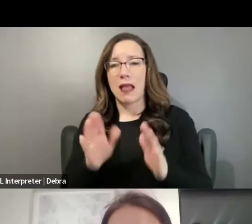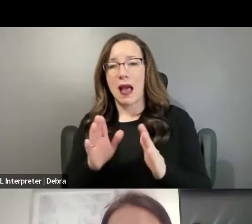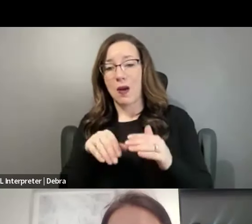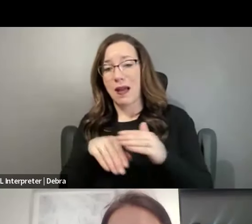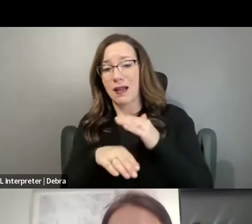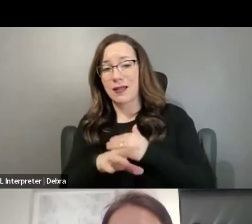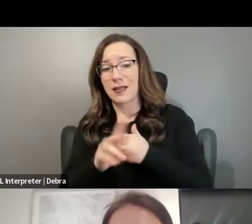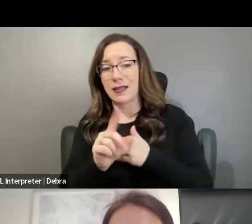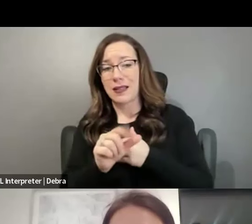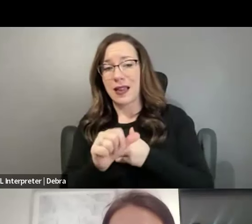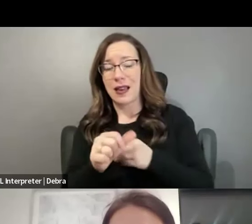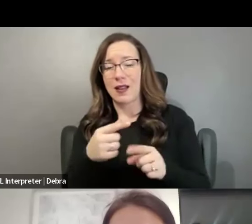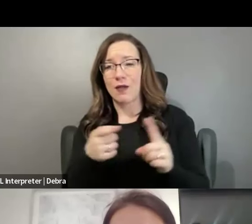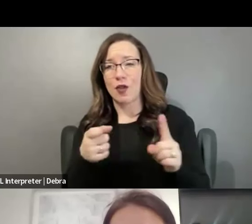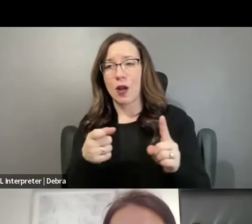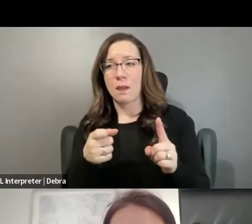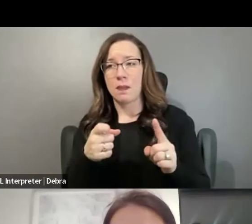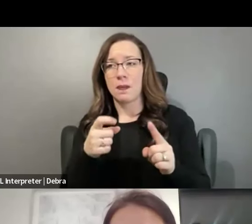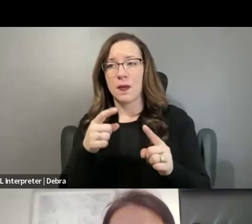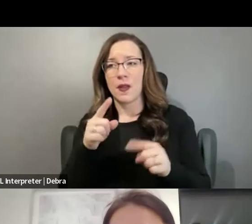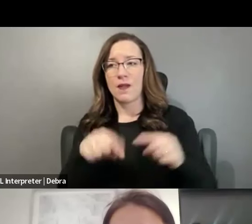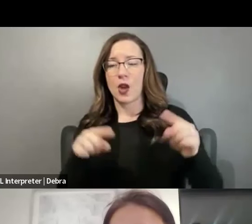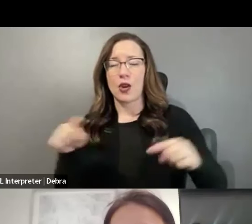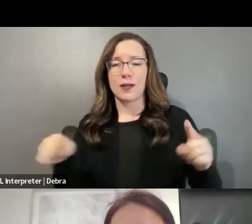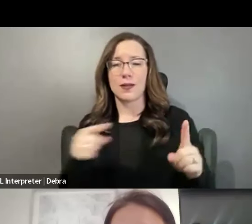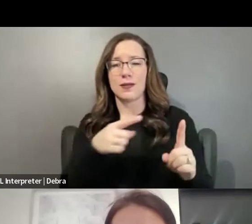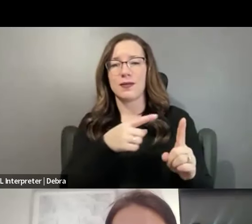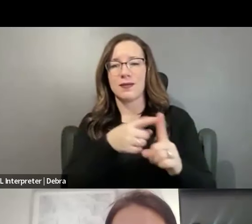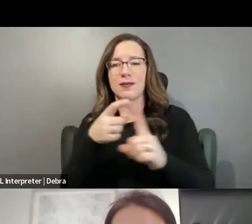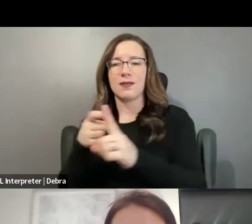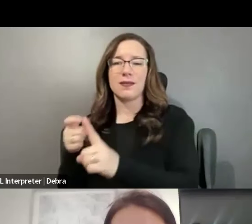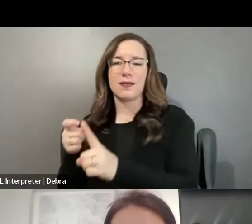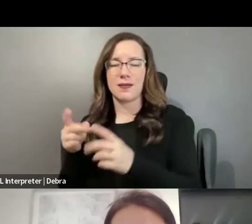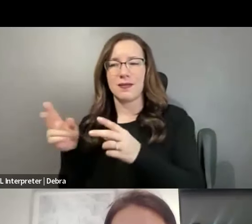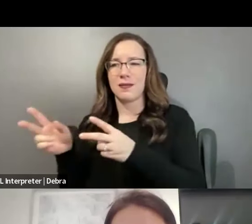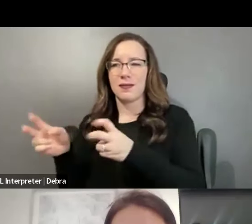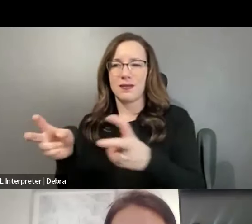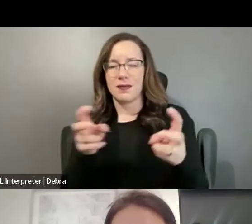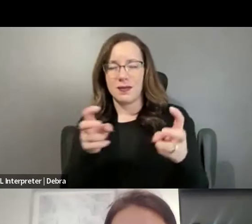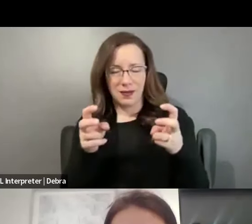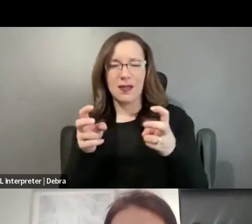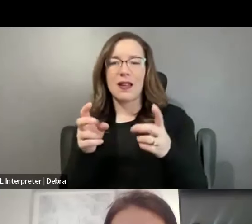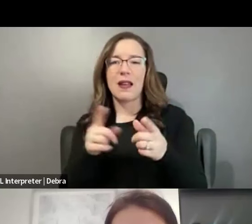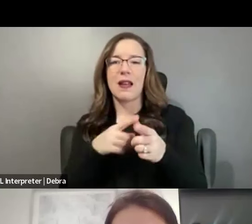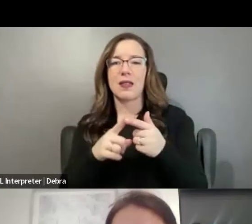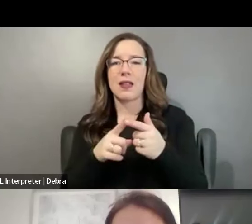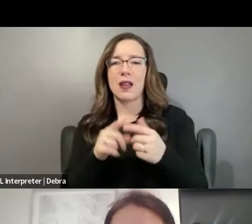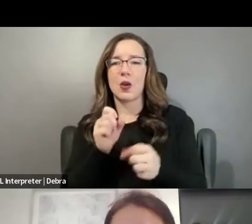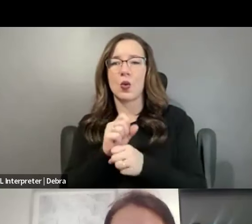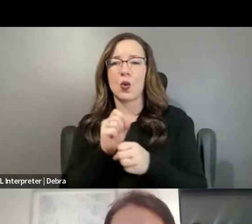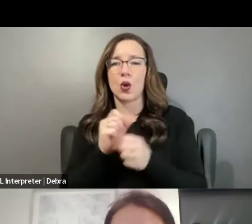from various sources and be able to work with that.